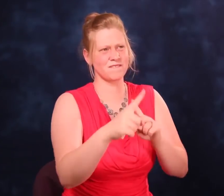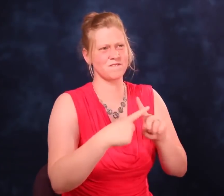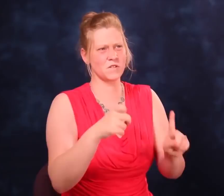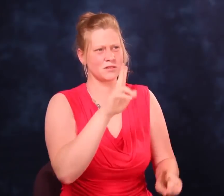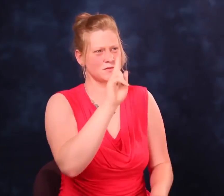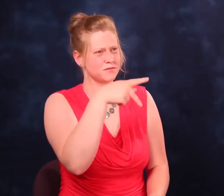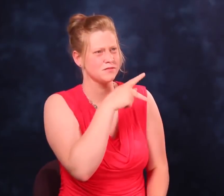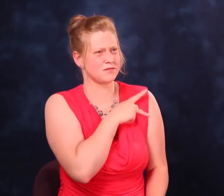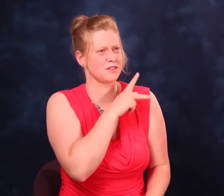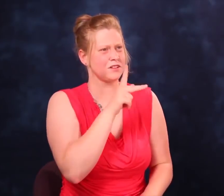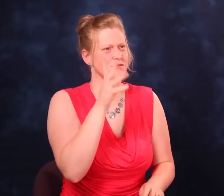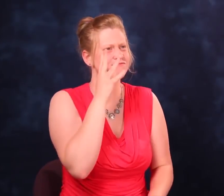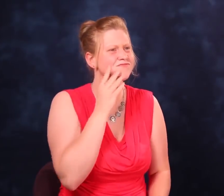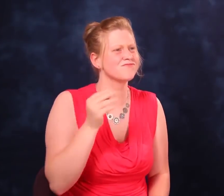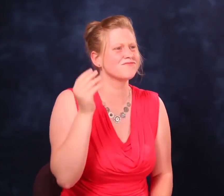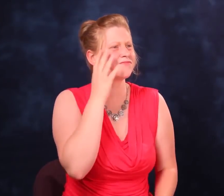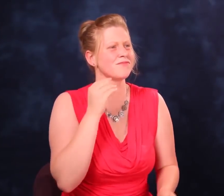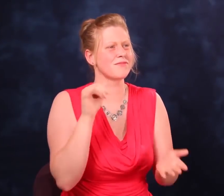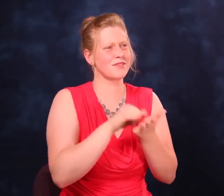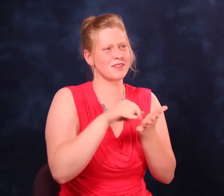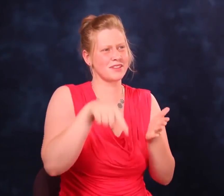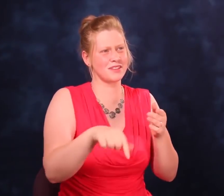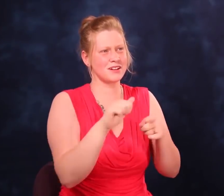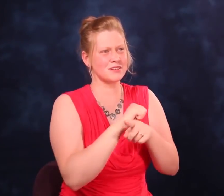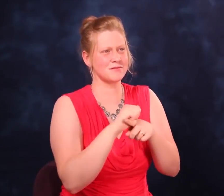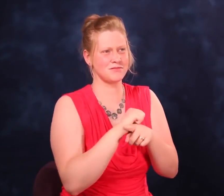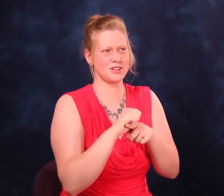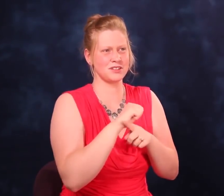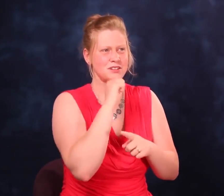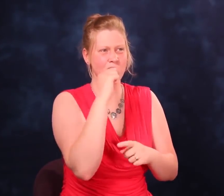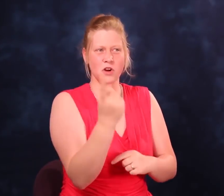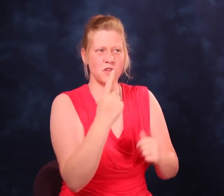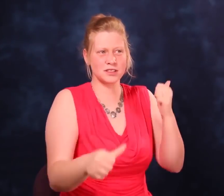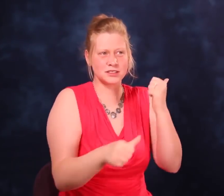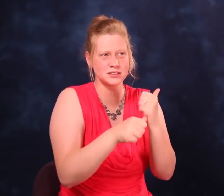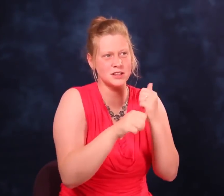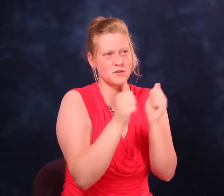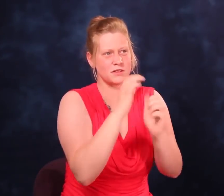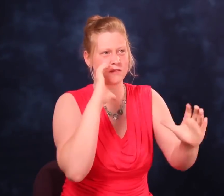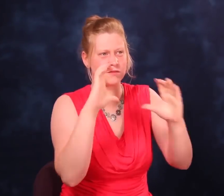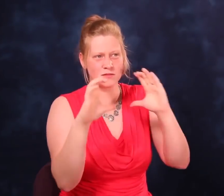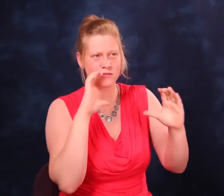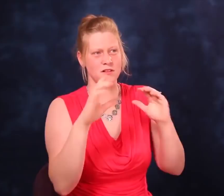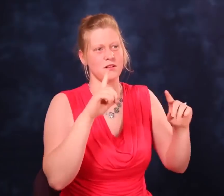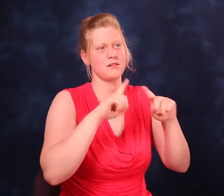I can tell you from personal experience that this process will not only assist with